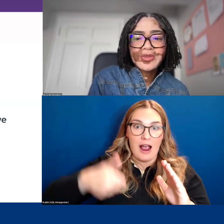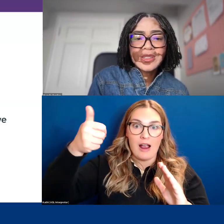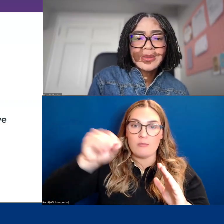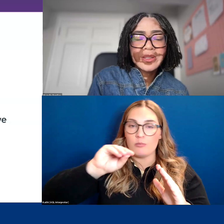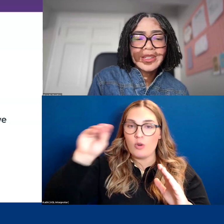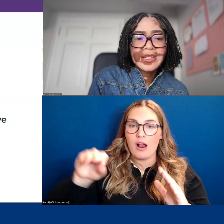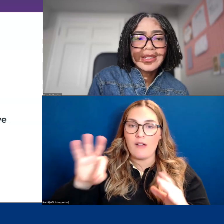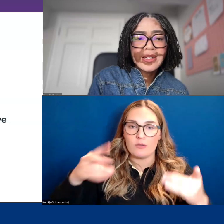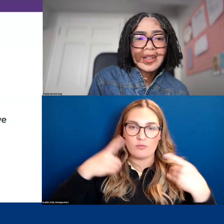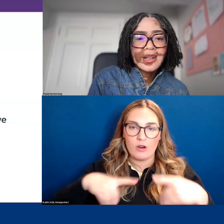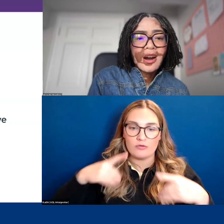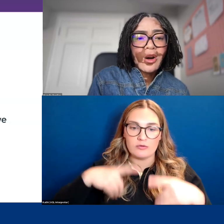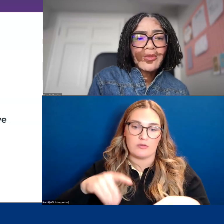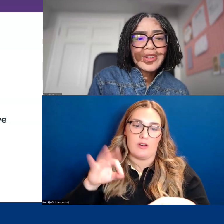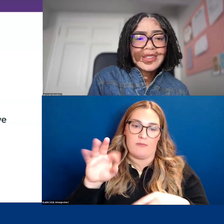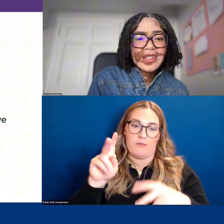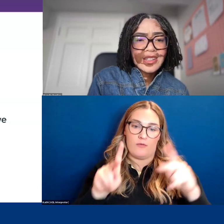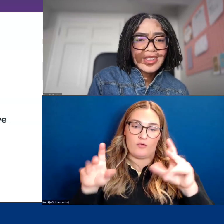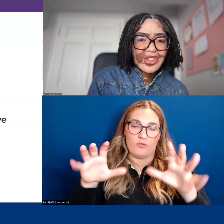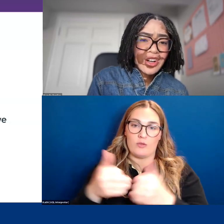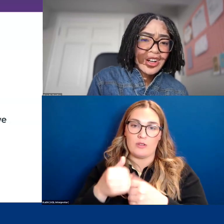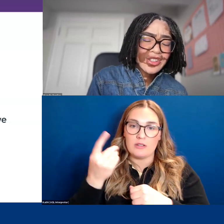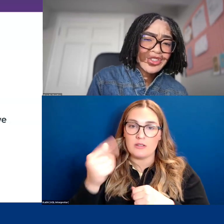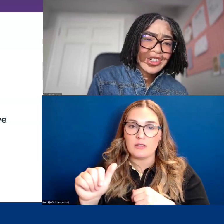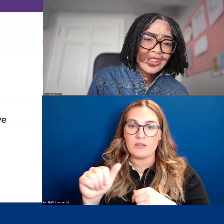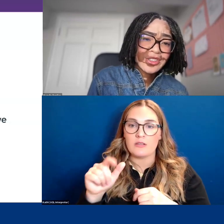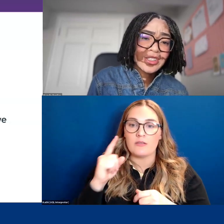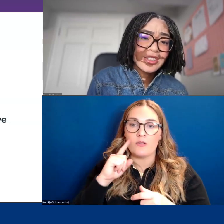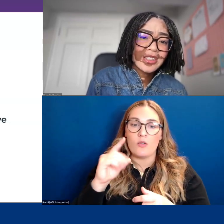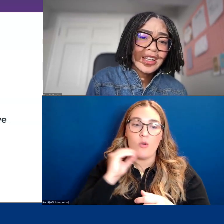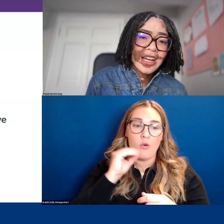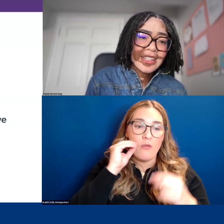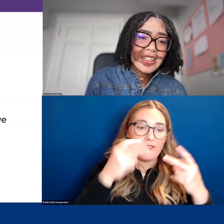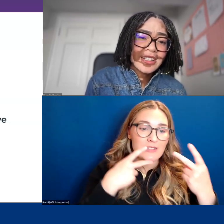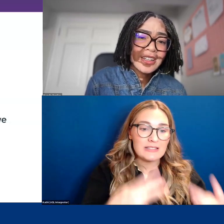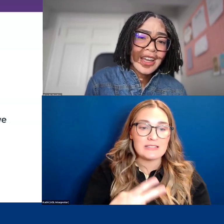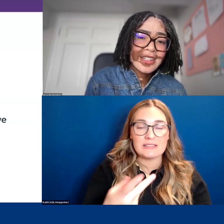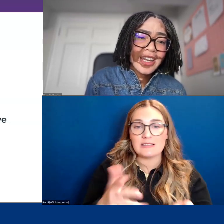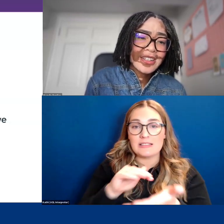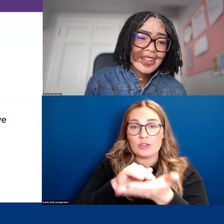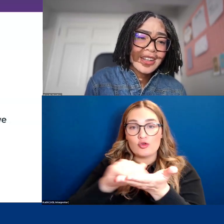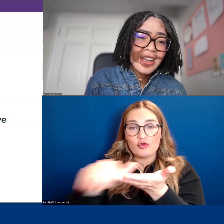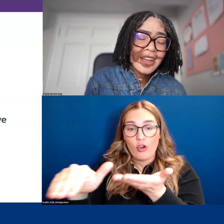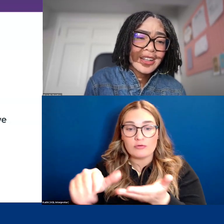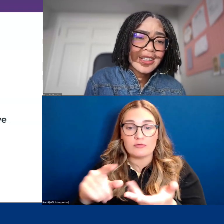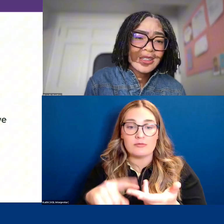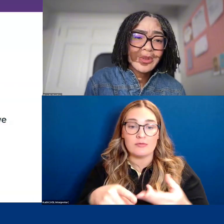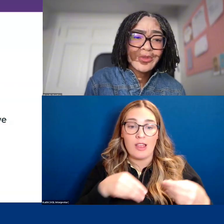with disabilities, home visiting, discharge instructions and lactation education in an inaccessible